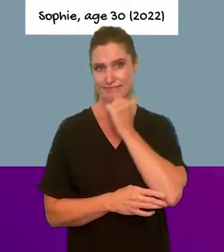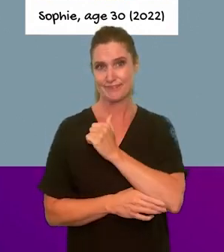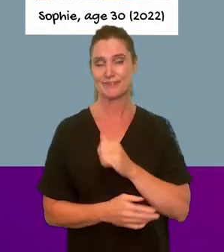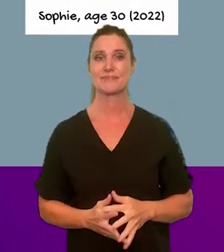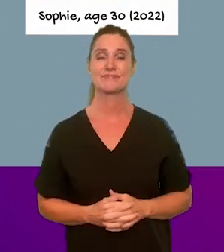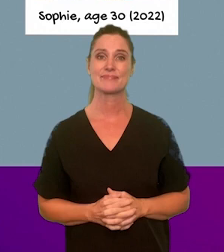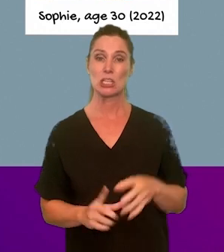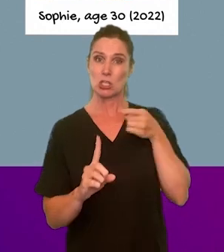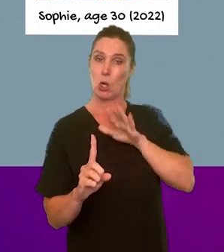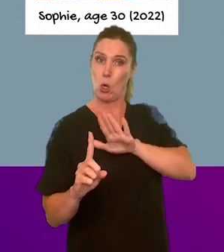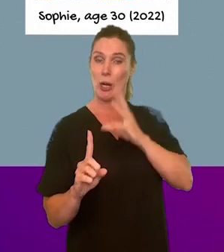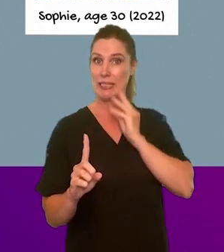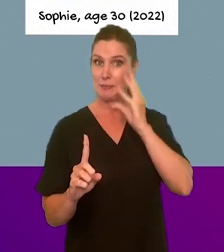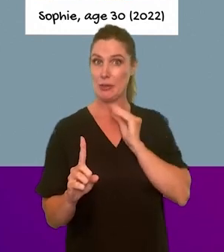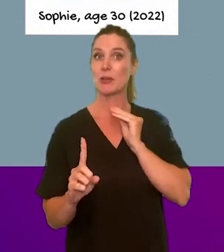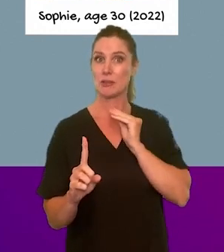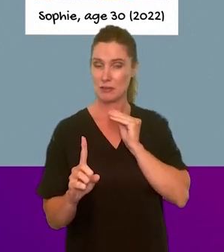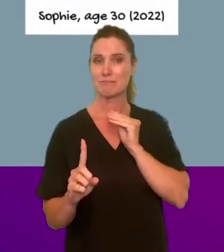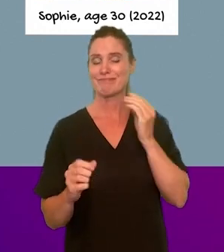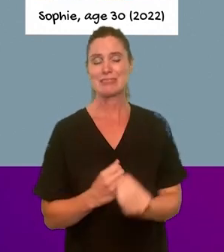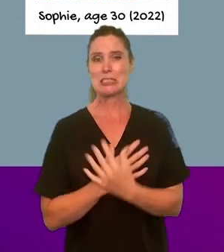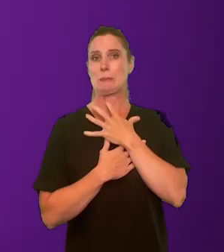Sophie's experience is what inspires our vision.